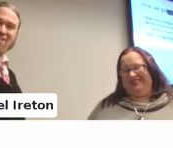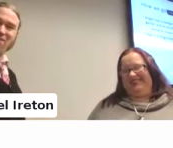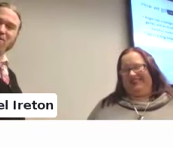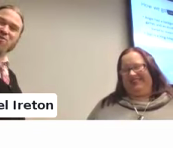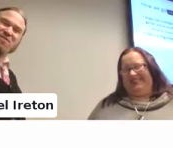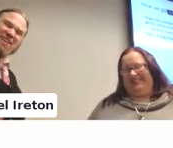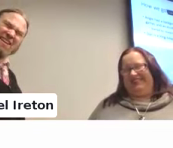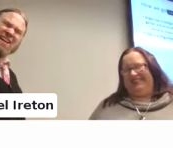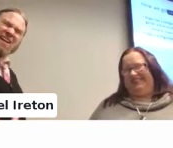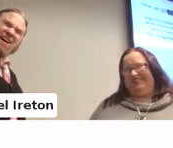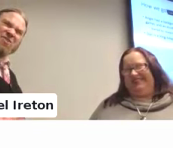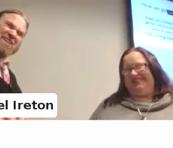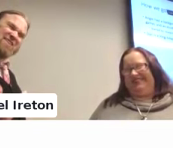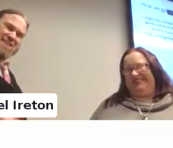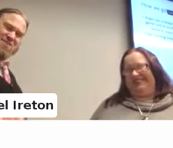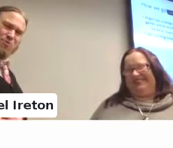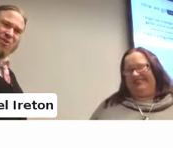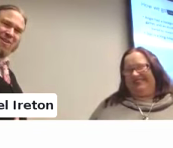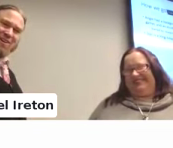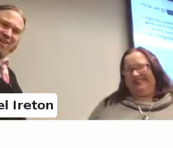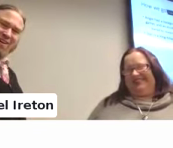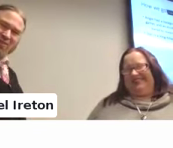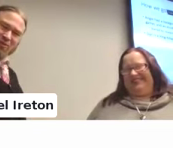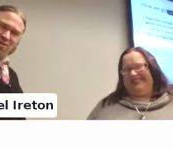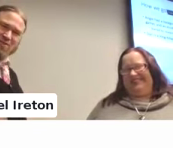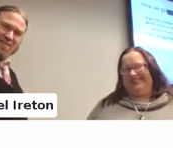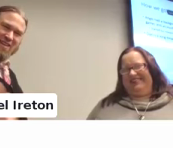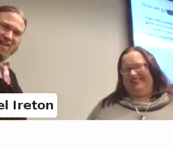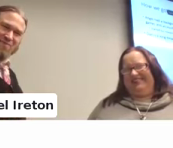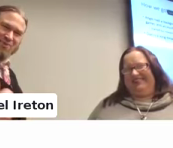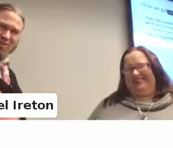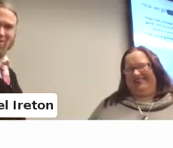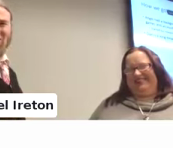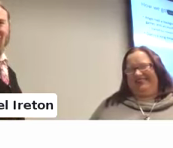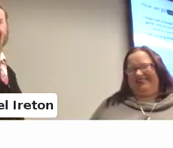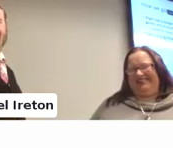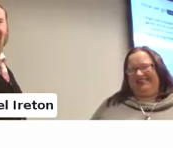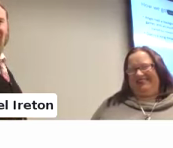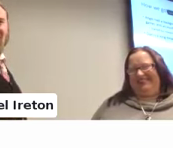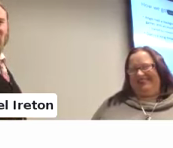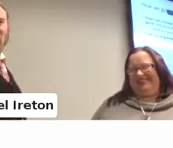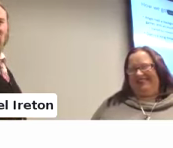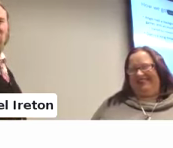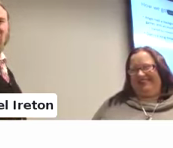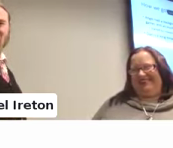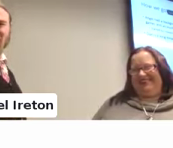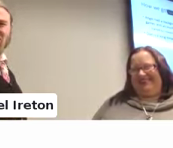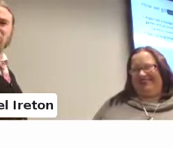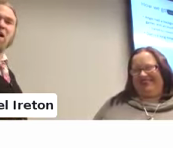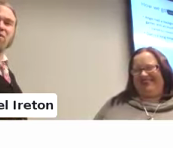And then, well, if you can't tell Angie have worked together a lot, a lot of this came about because when Angie came out we wound up as office mates. As we were working together.